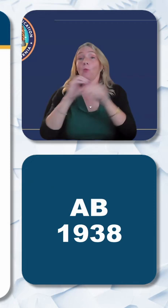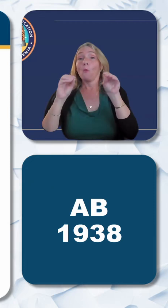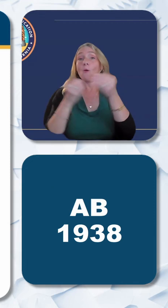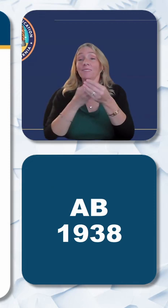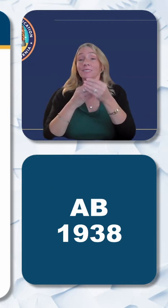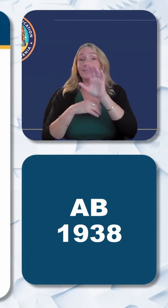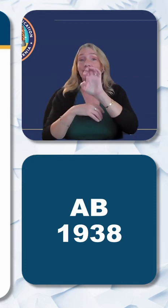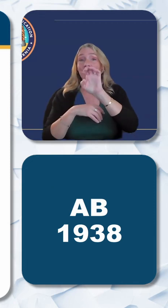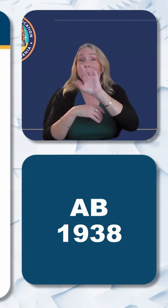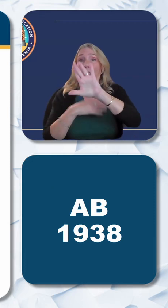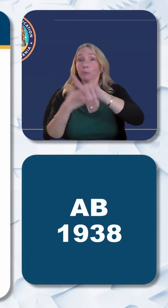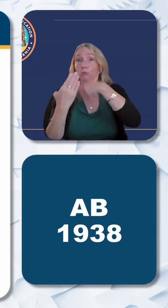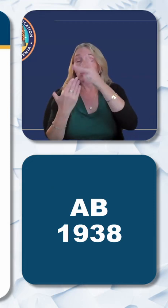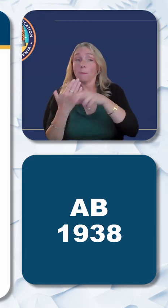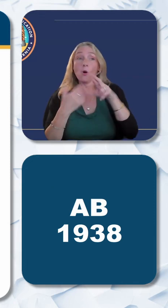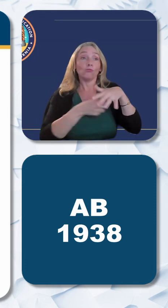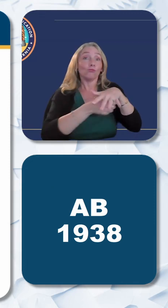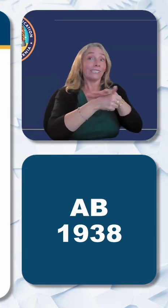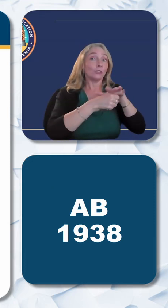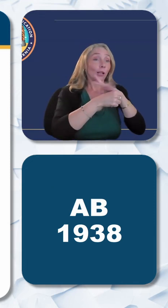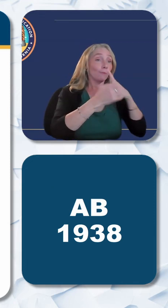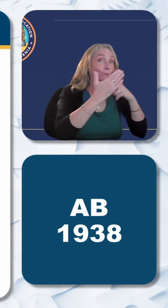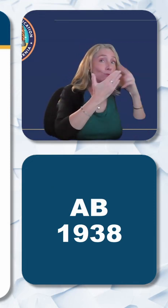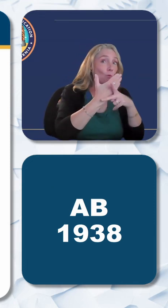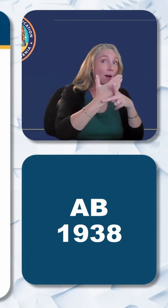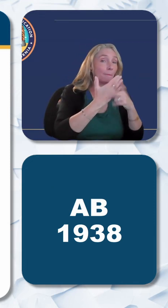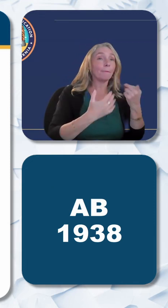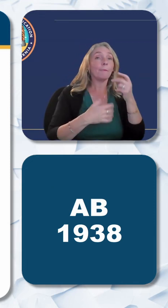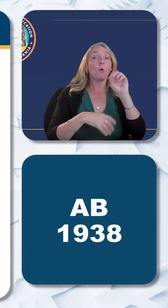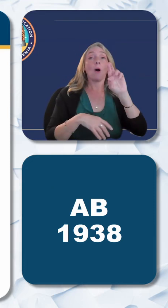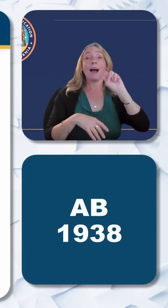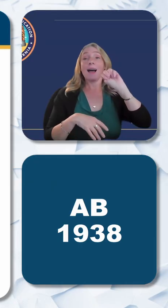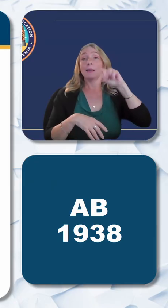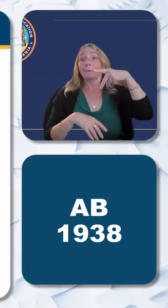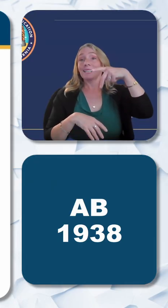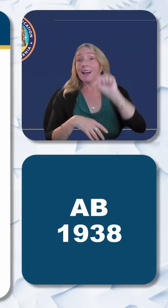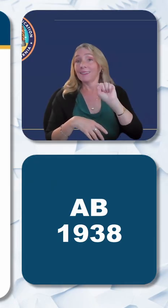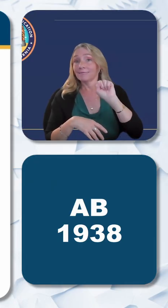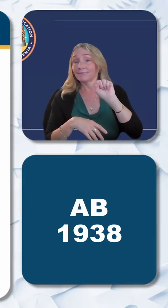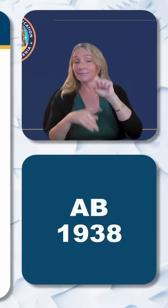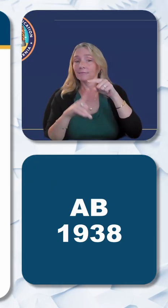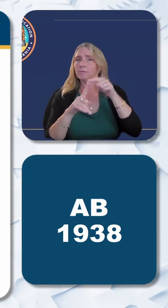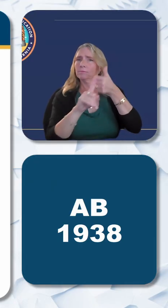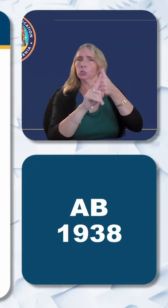schools for the blind, county offices of education, or regional programs.